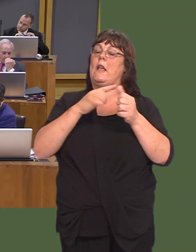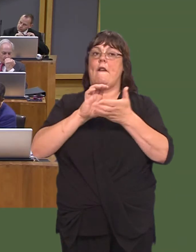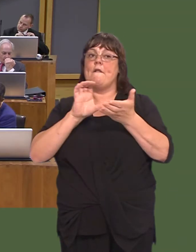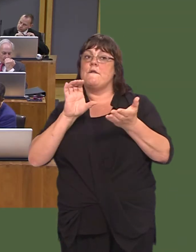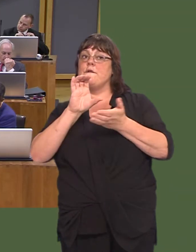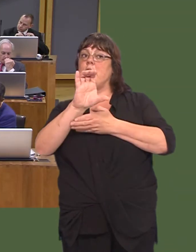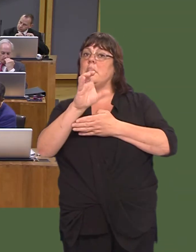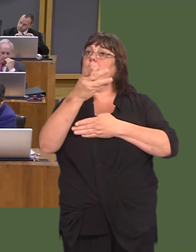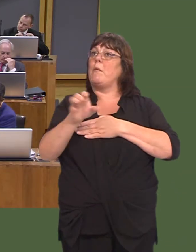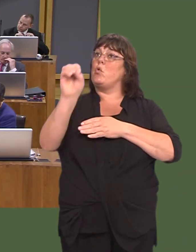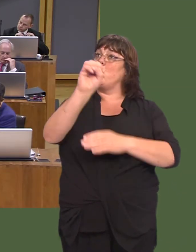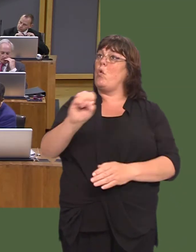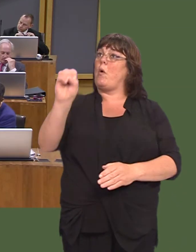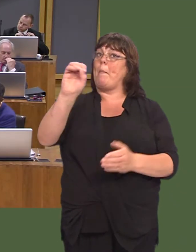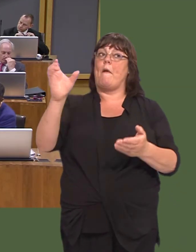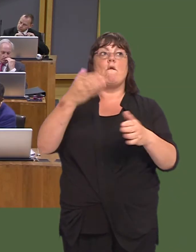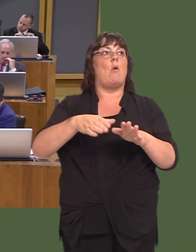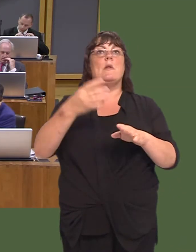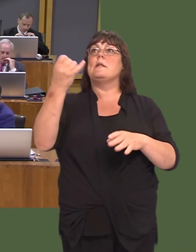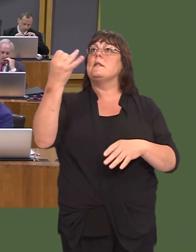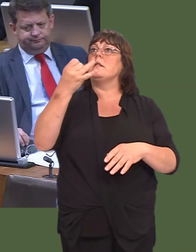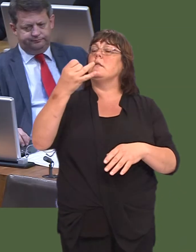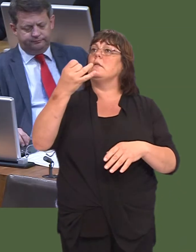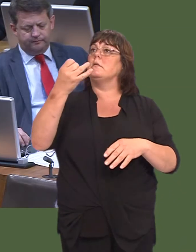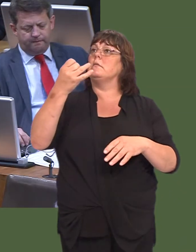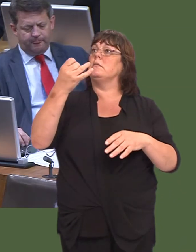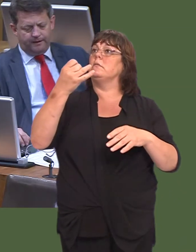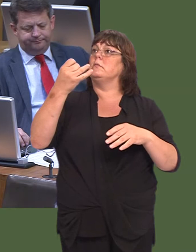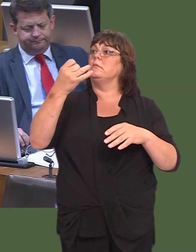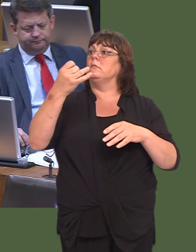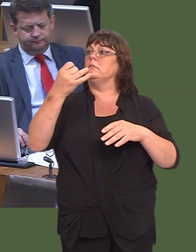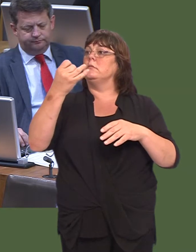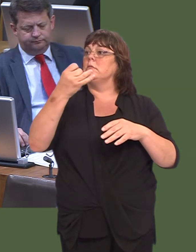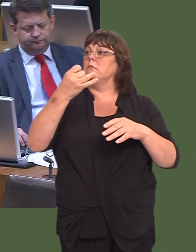funded through the European social fund since 2014 to mitigate issues of mobility and deployment.